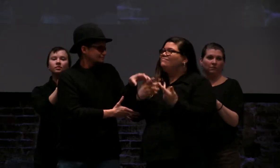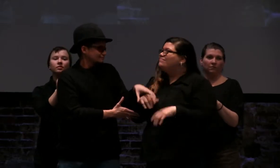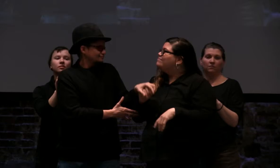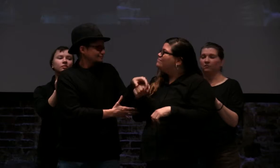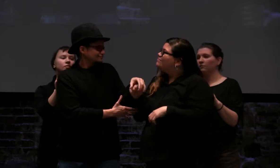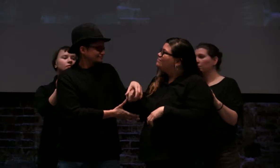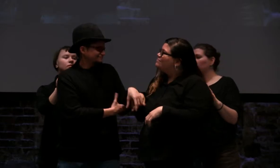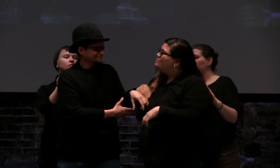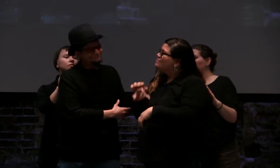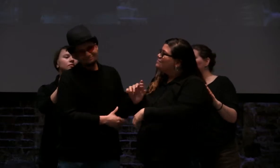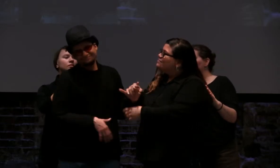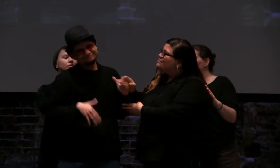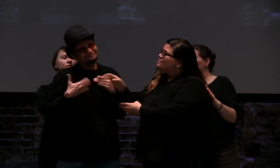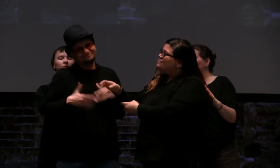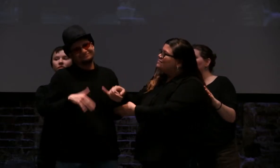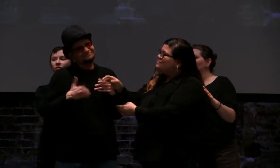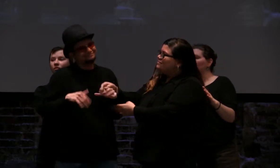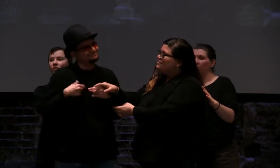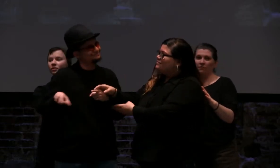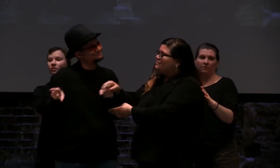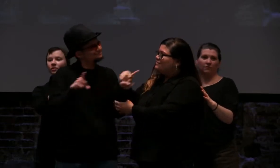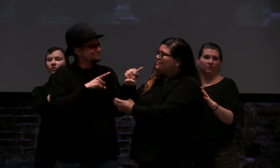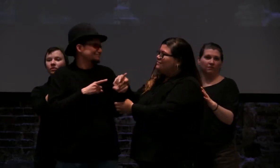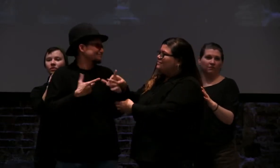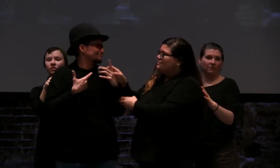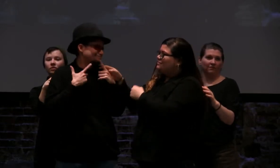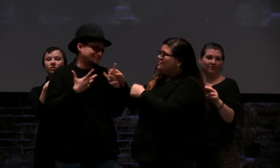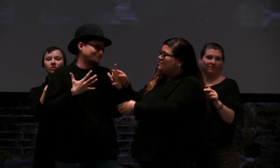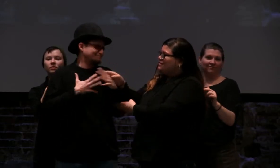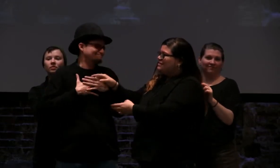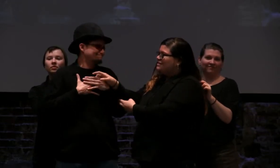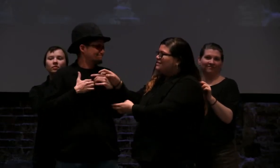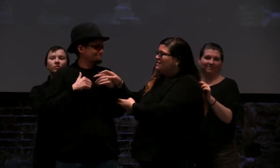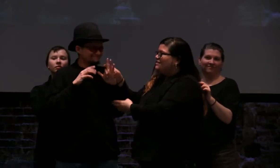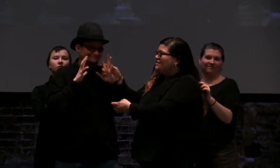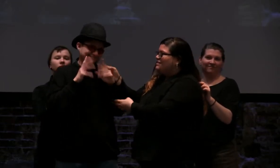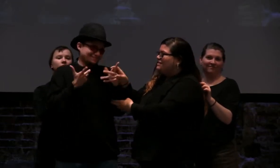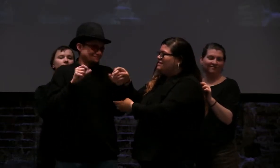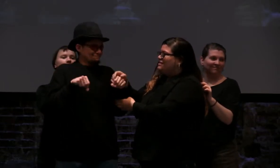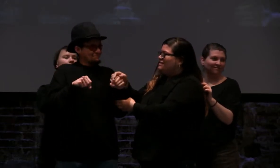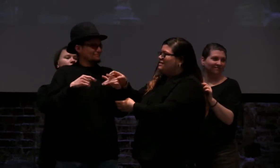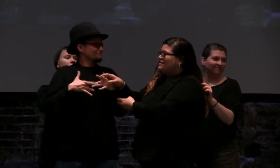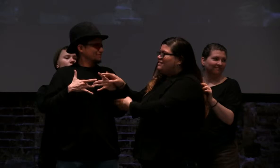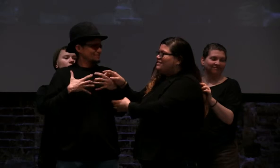Opportunities need to be developed for deaf-blind people too. We want opportunities for training